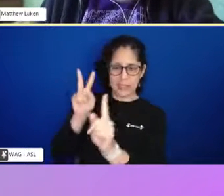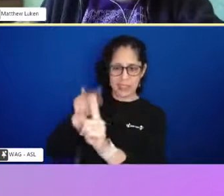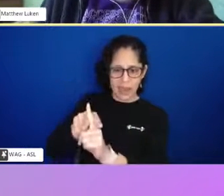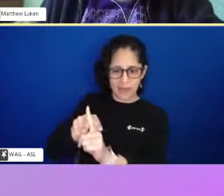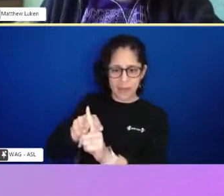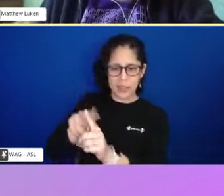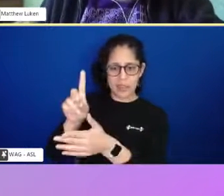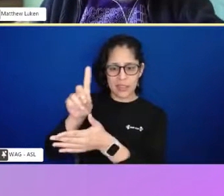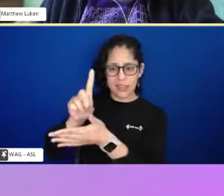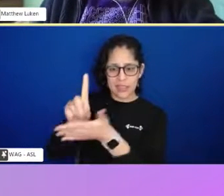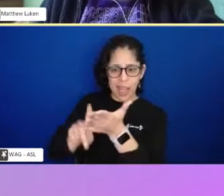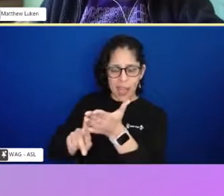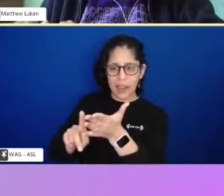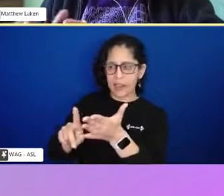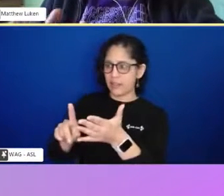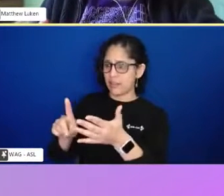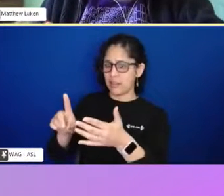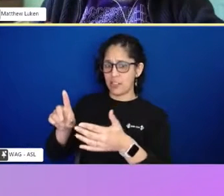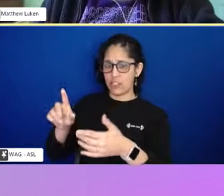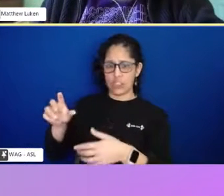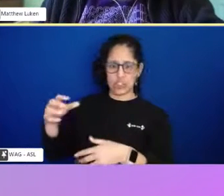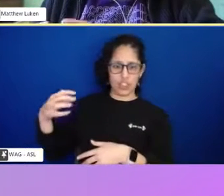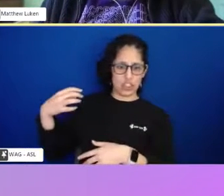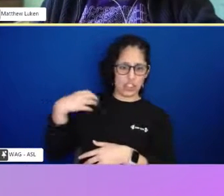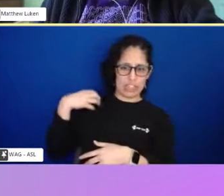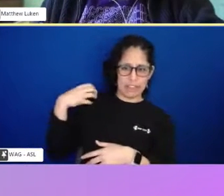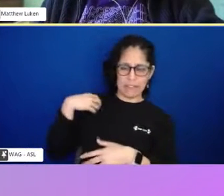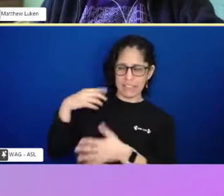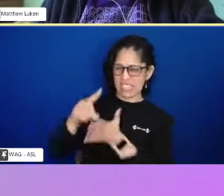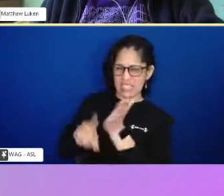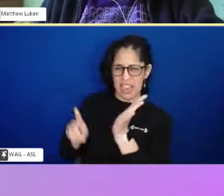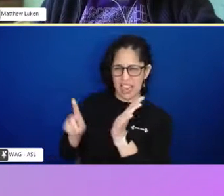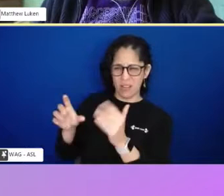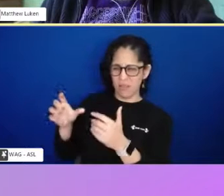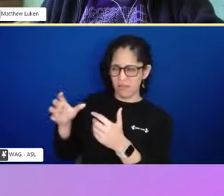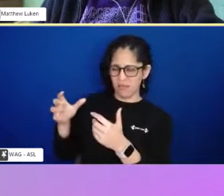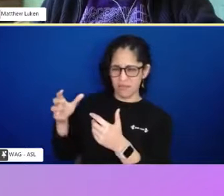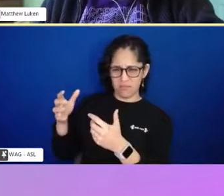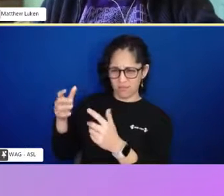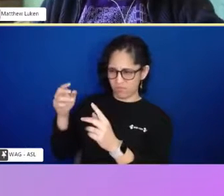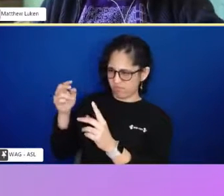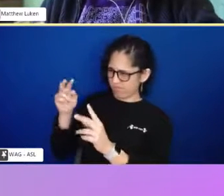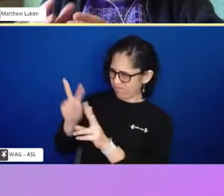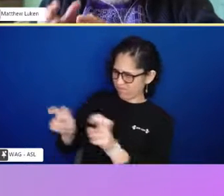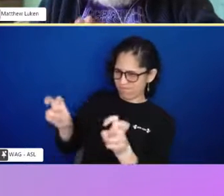take to that next level of maturity by assigning job functions